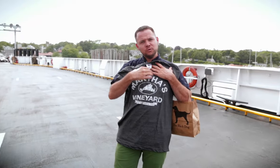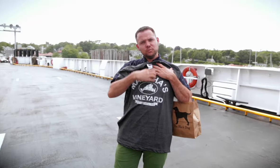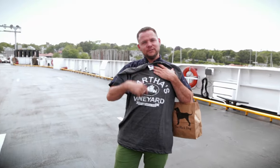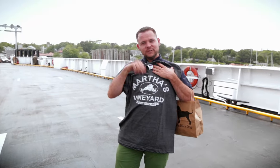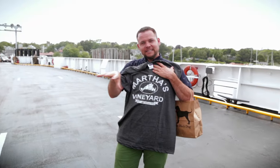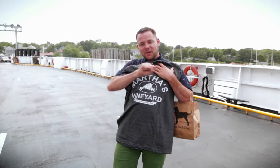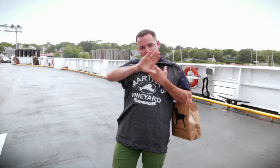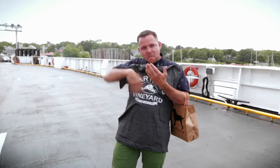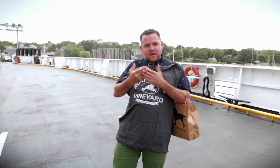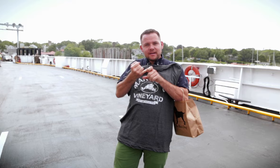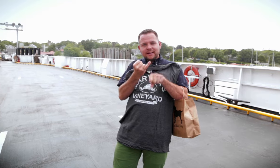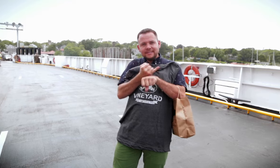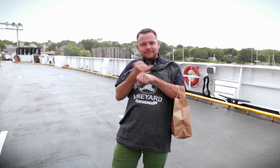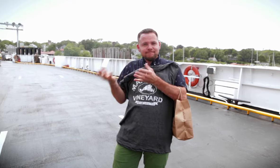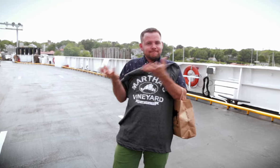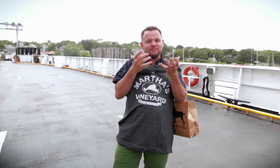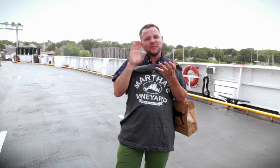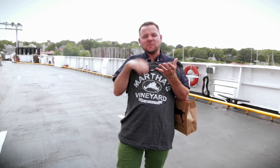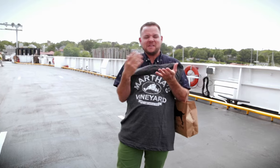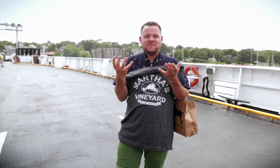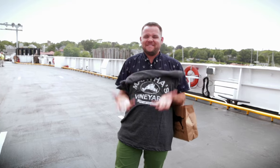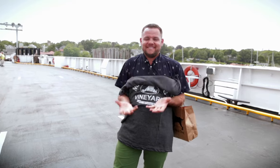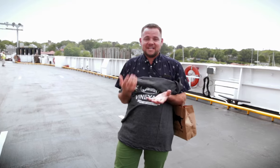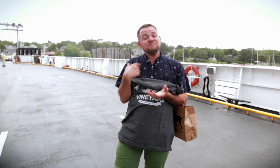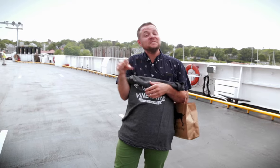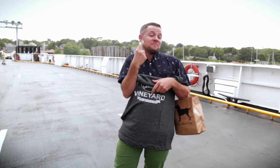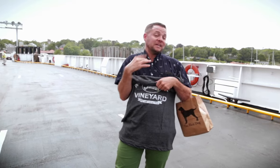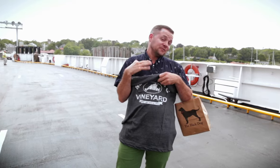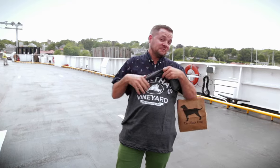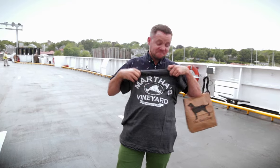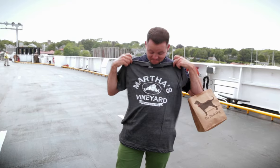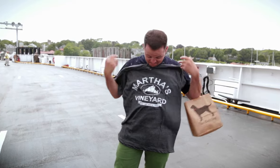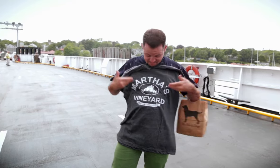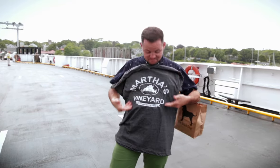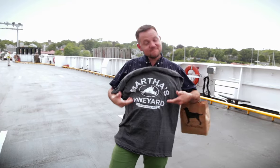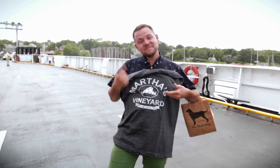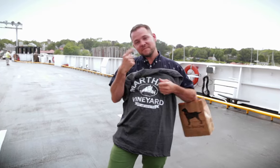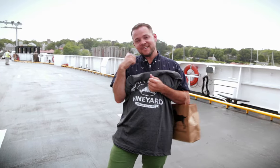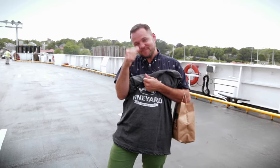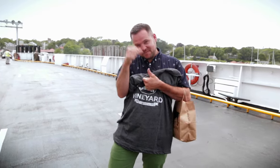I wish I could take the entire island home. It's too heavy, so I took one thing.